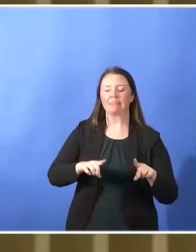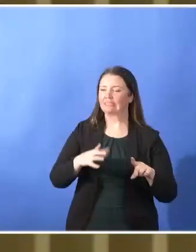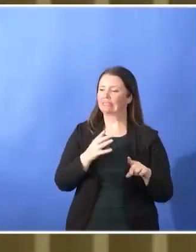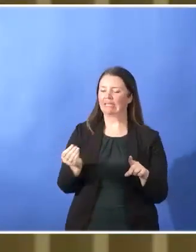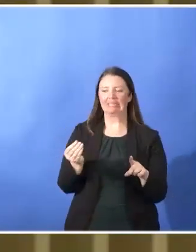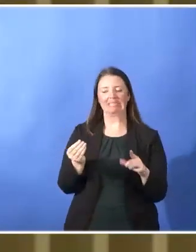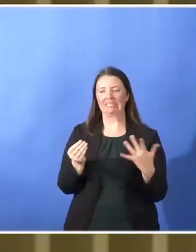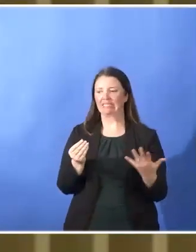UNCLEAR UNTIL HOURS AHEAD OF TIME.